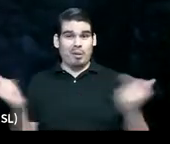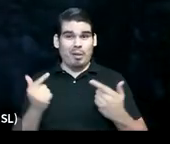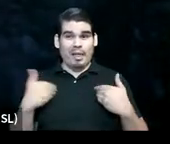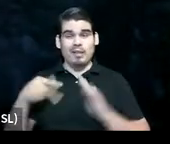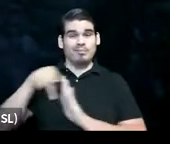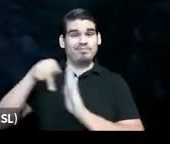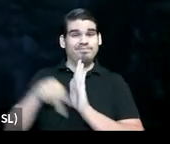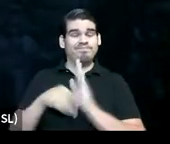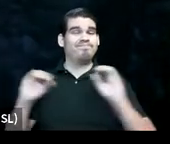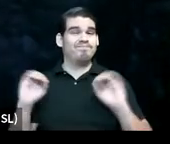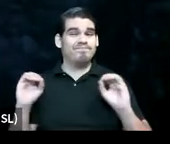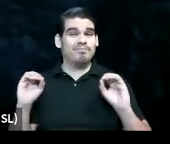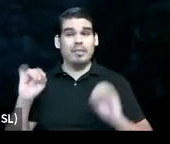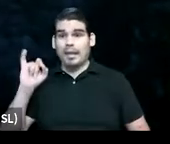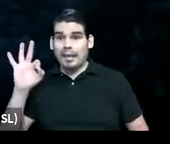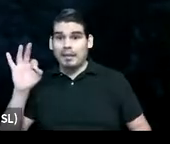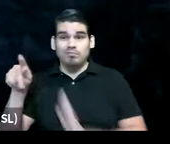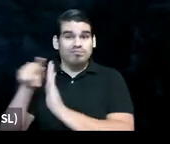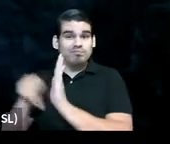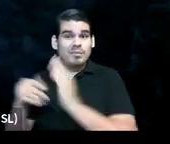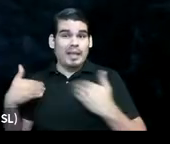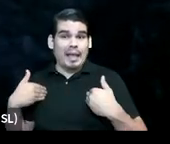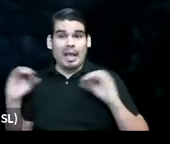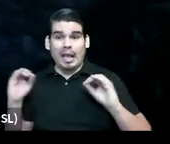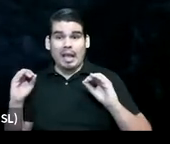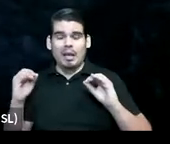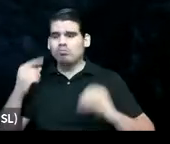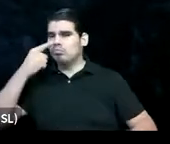Vice President: Thank you so much for presenting. I think this looks great. I mean, you have stats.